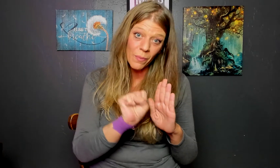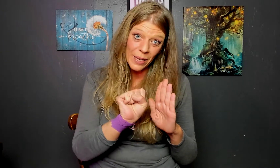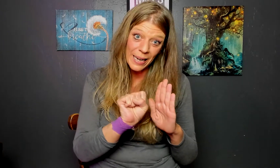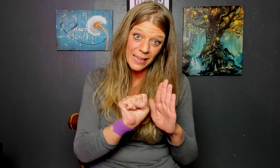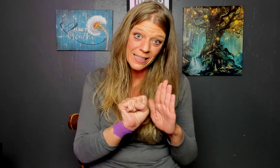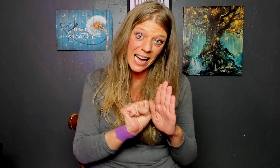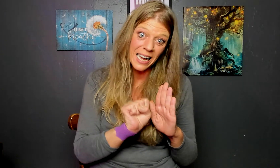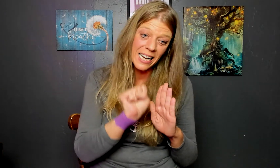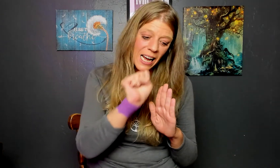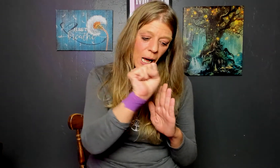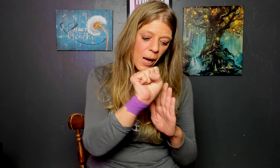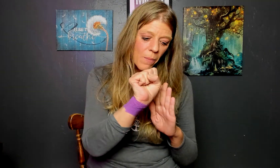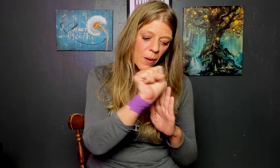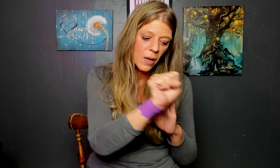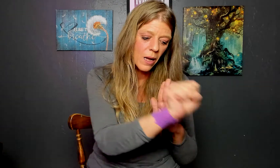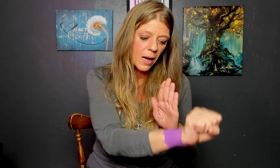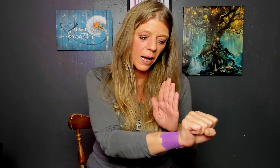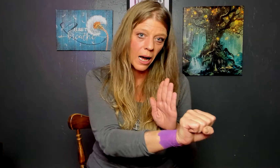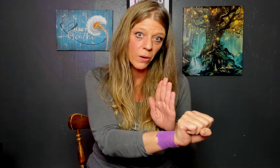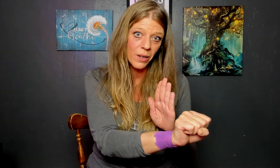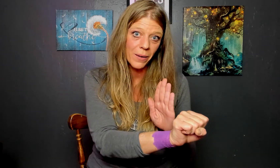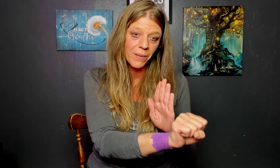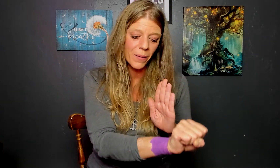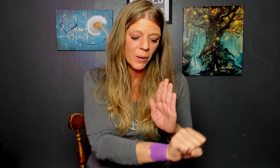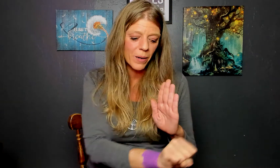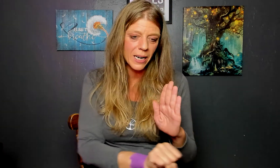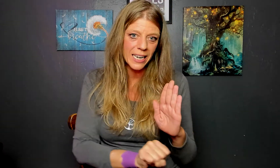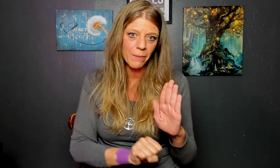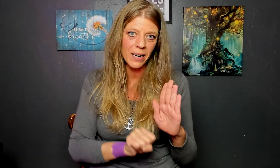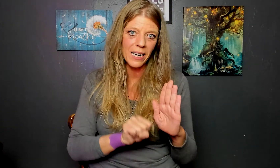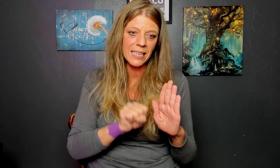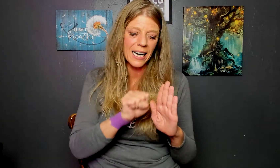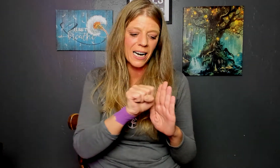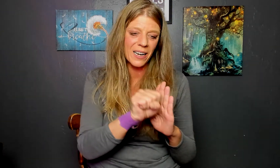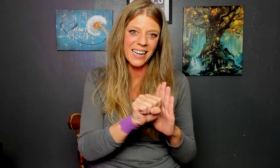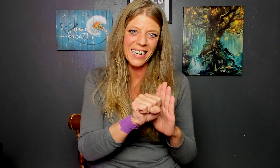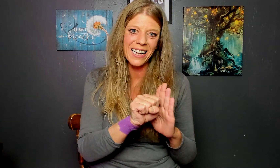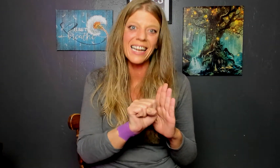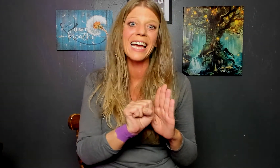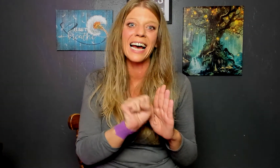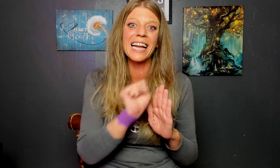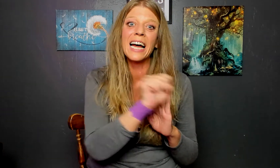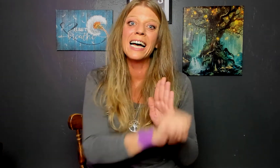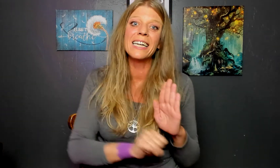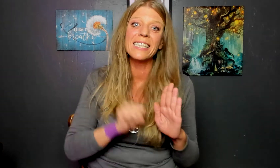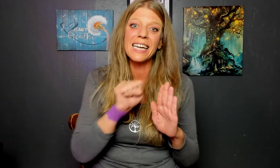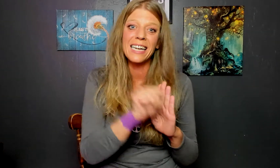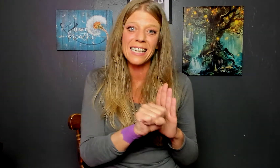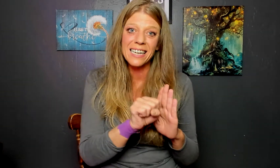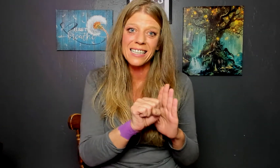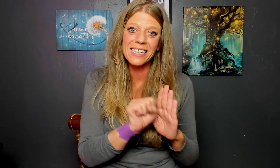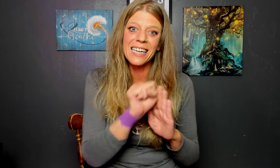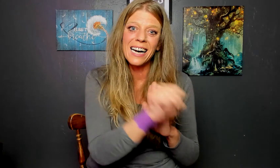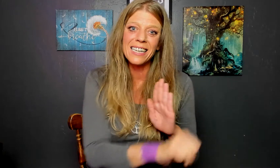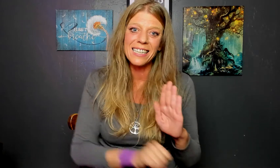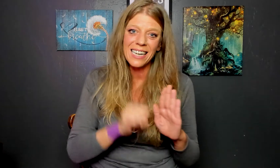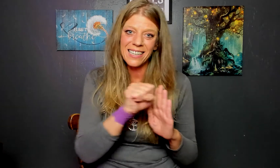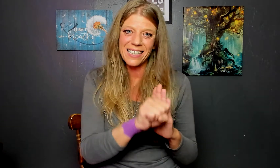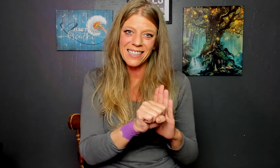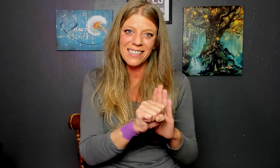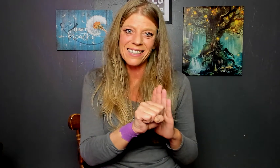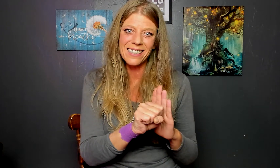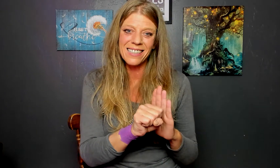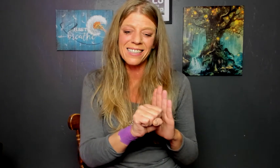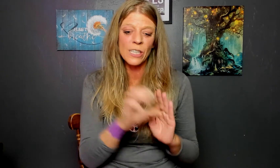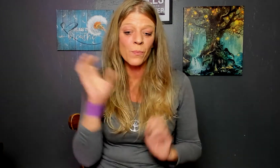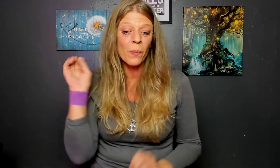S-Hand up, out away from your body, back down. Again, SEASON. SEASON.